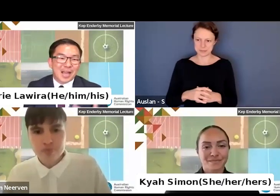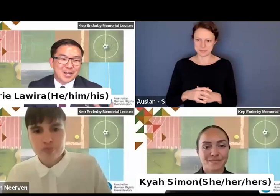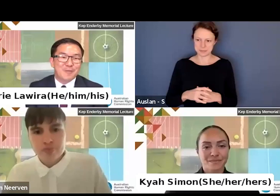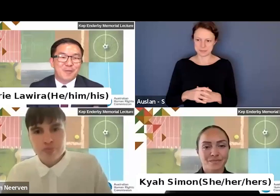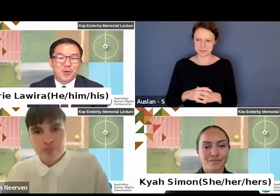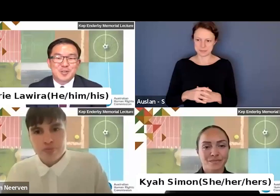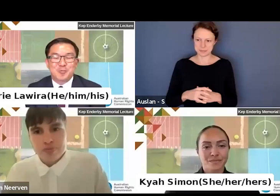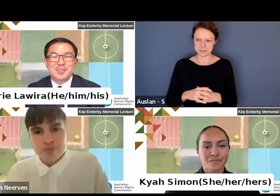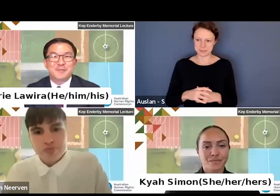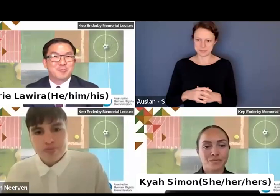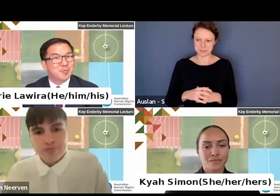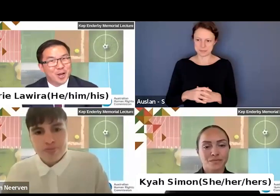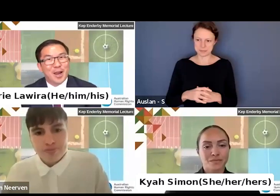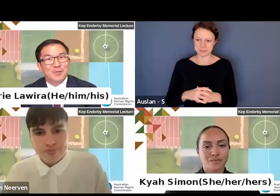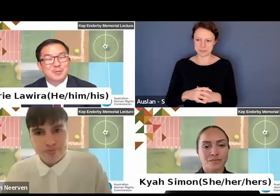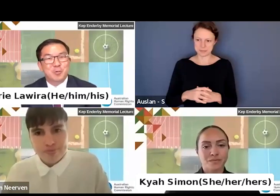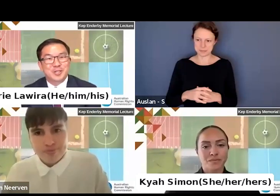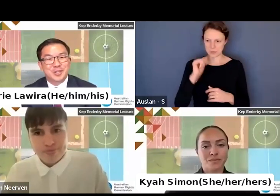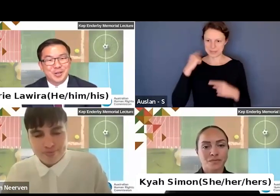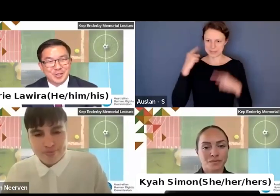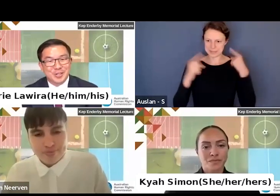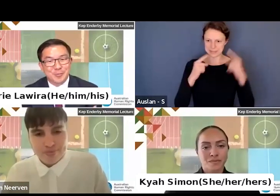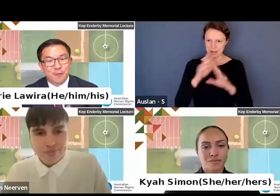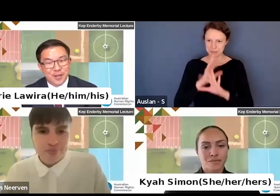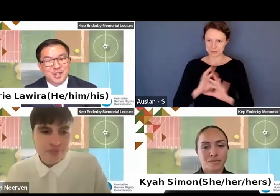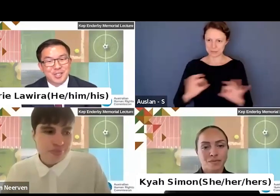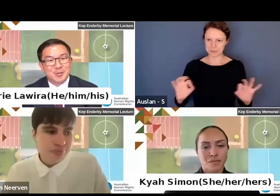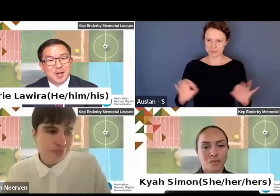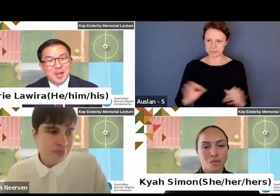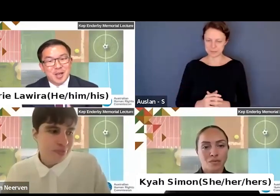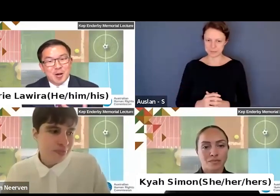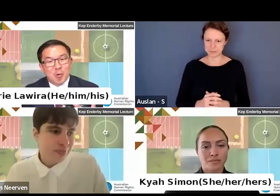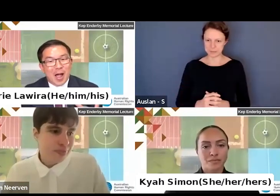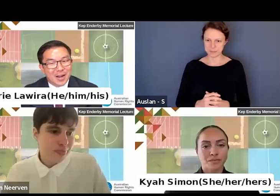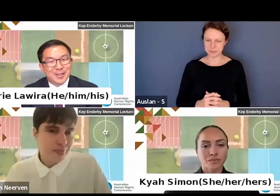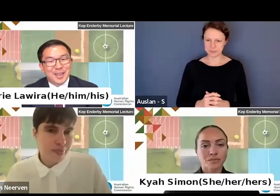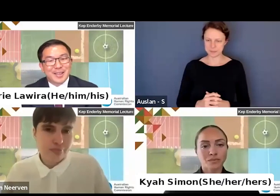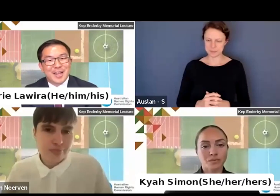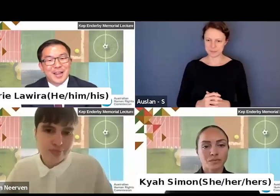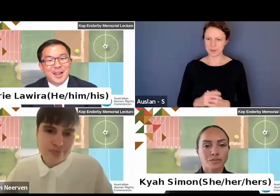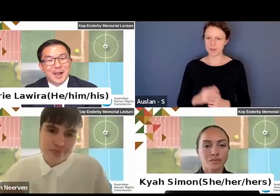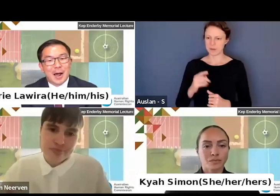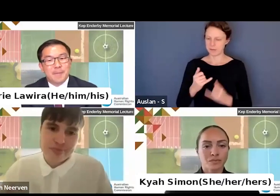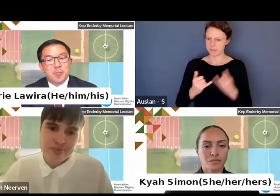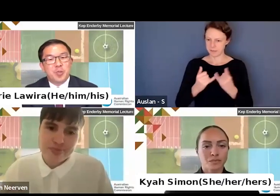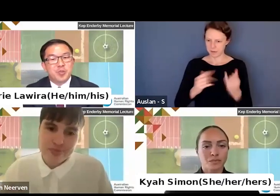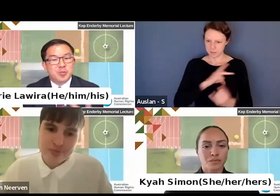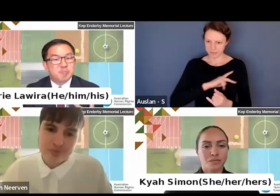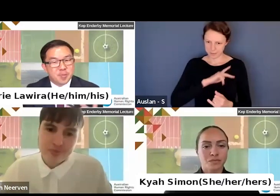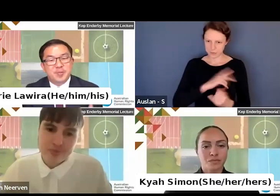And you've, of course, risen from community level sport to professionalism. Well, how do you think that